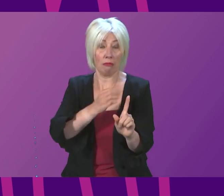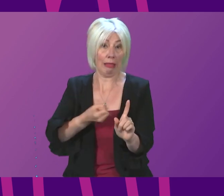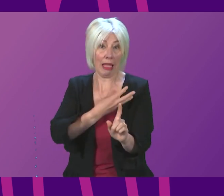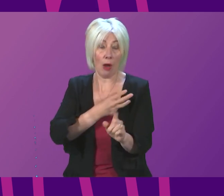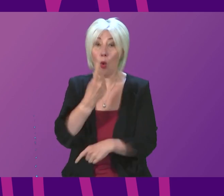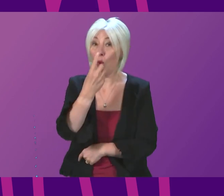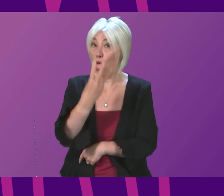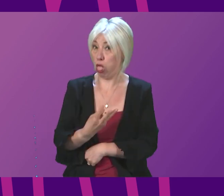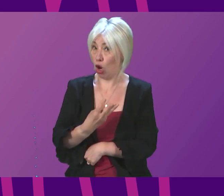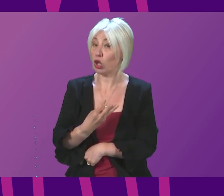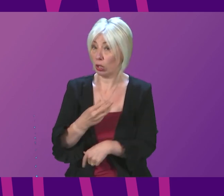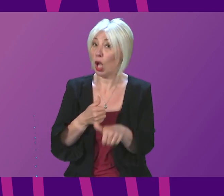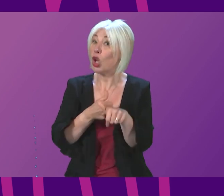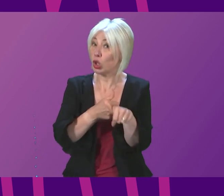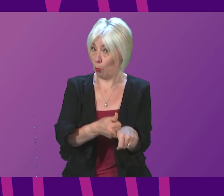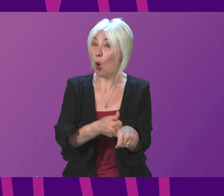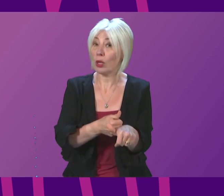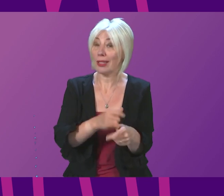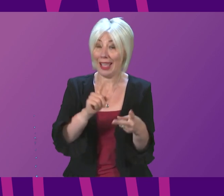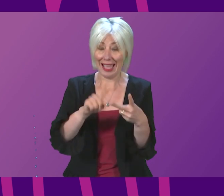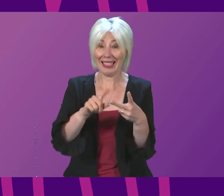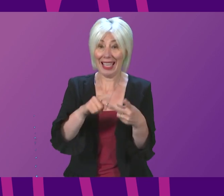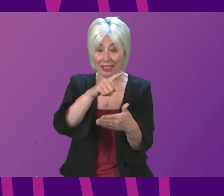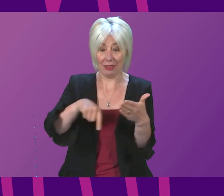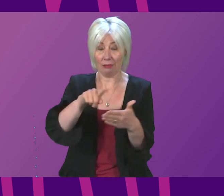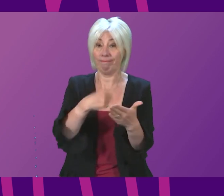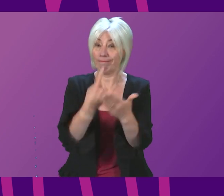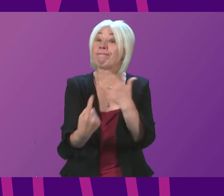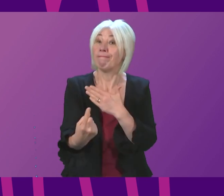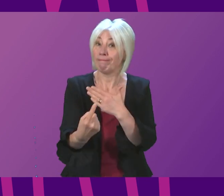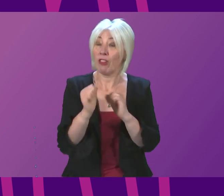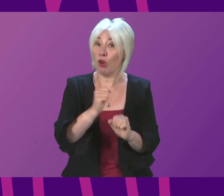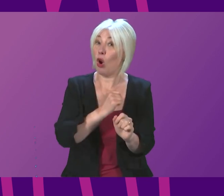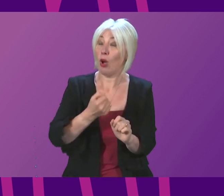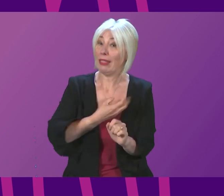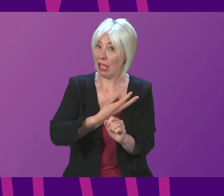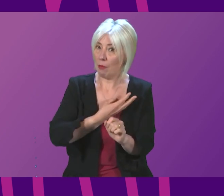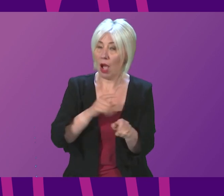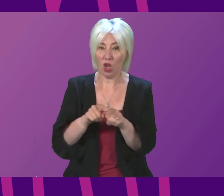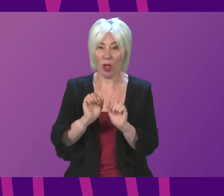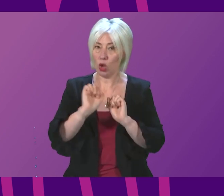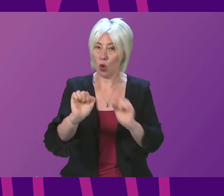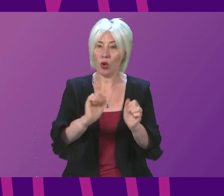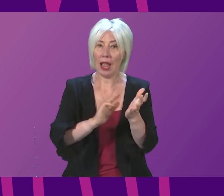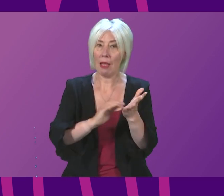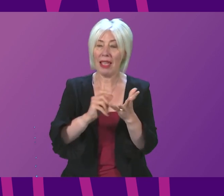voters support a second referendum on independence, and with his own MSPs, including Alex Rowley